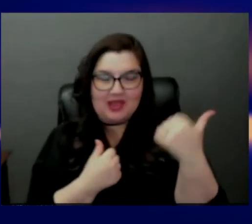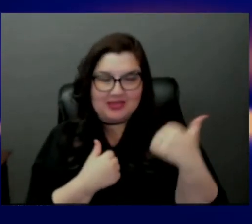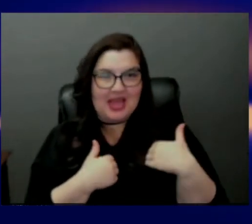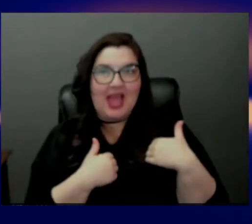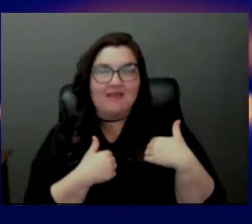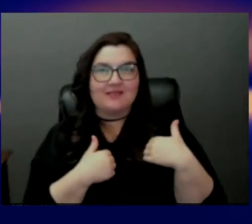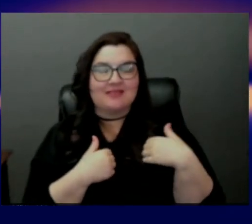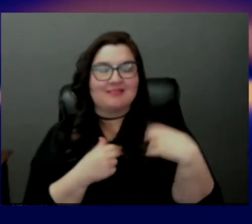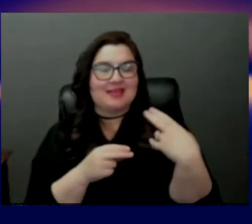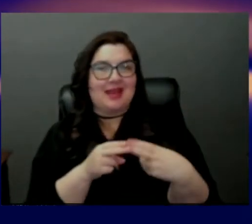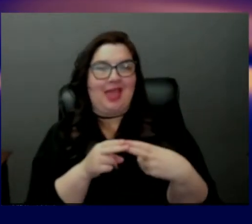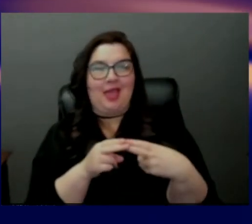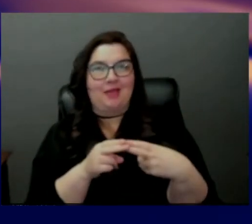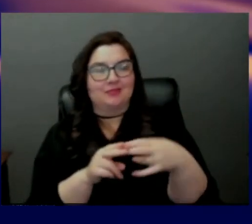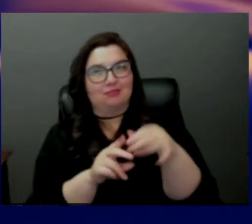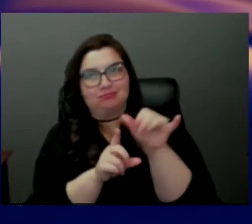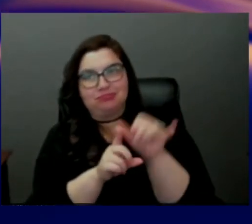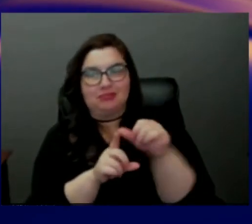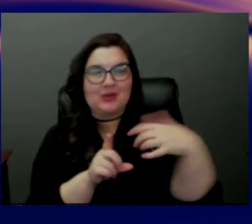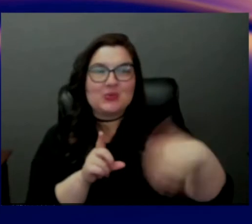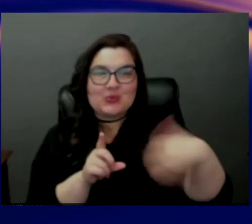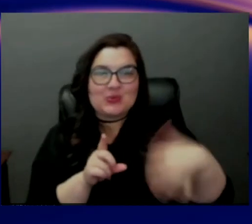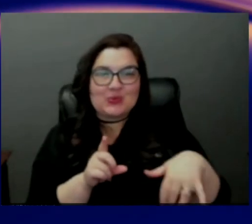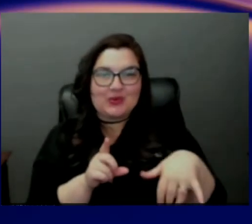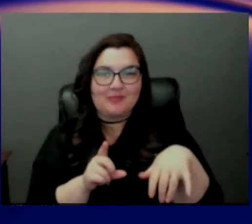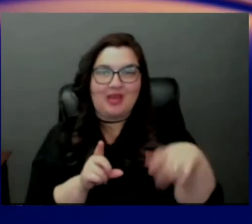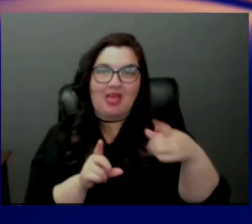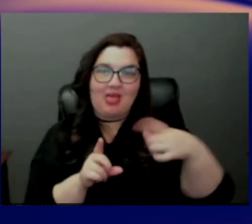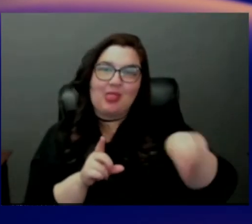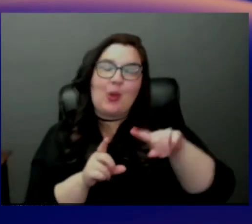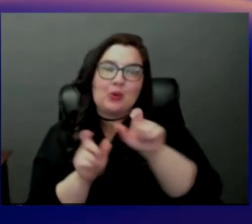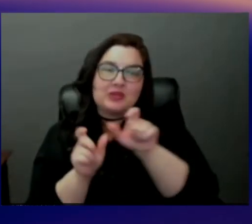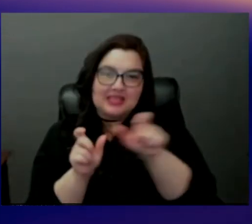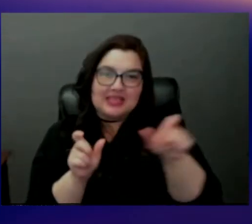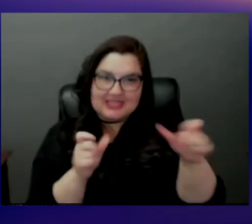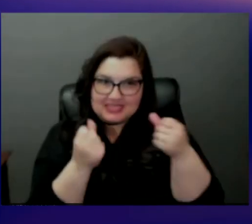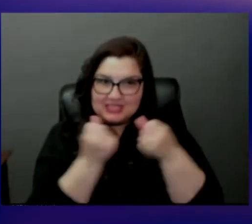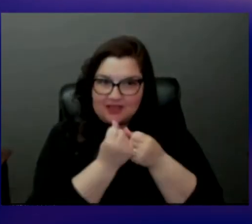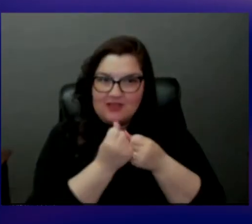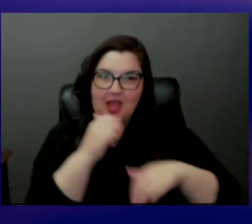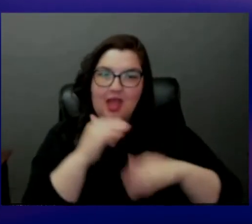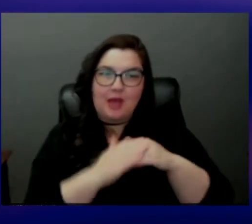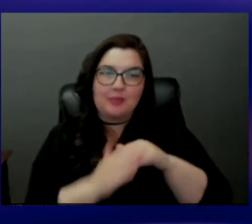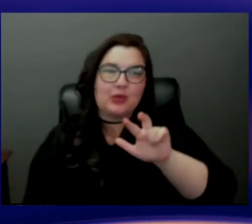but those instances they support up to 32 gigabytes of memory per VCPU.